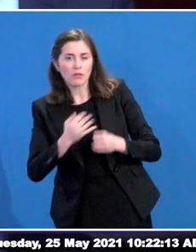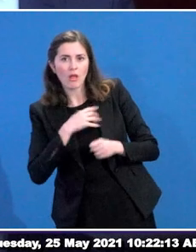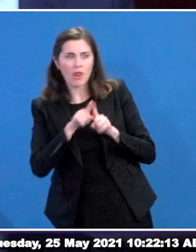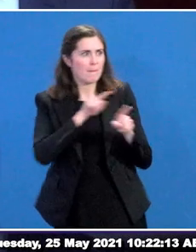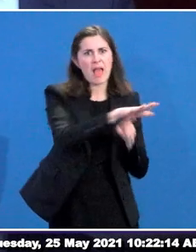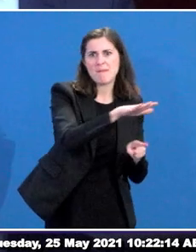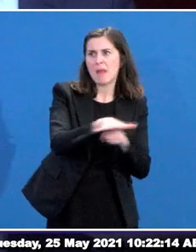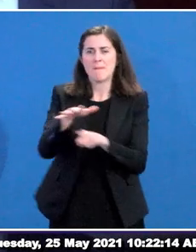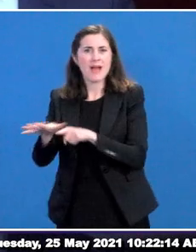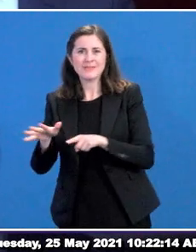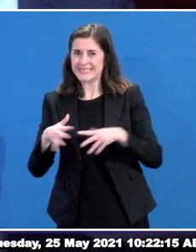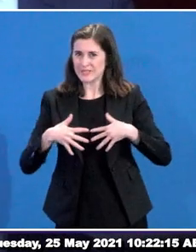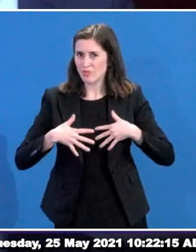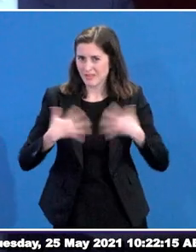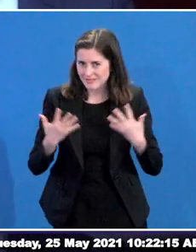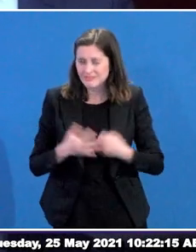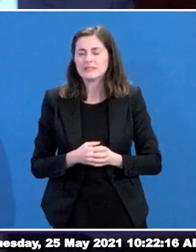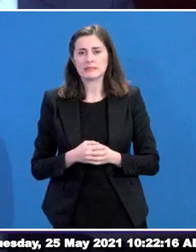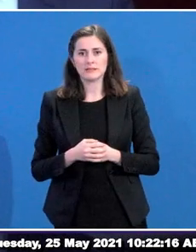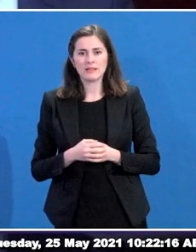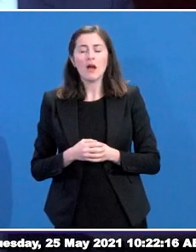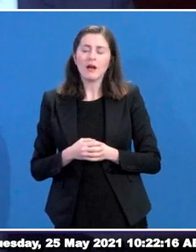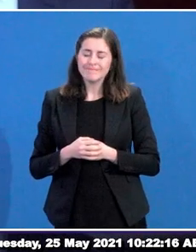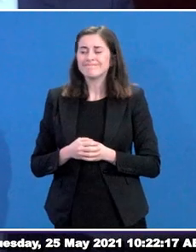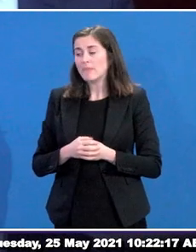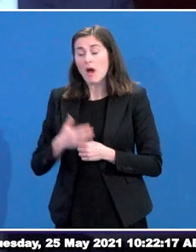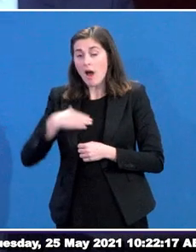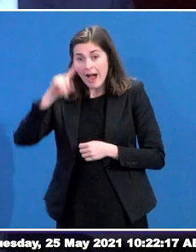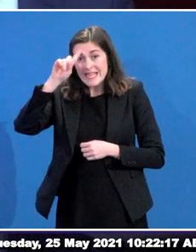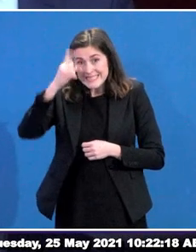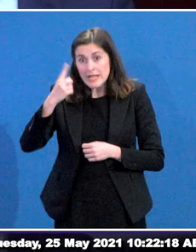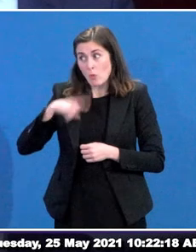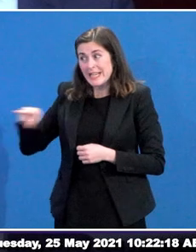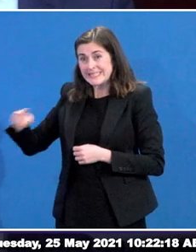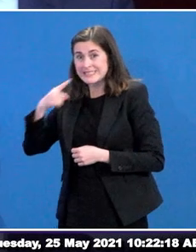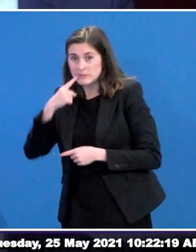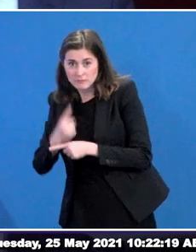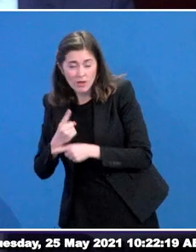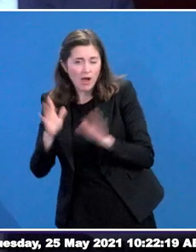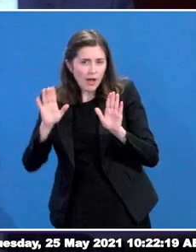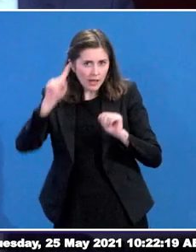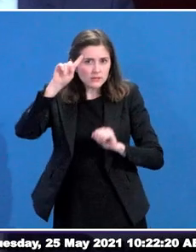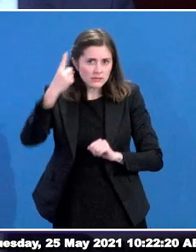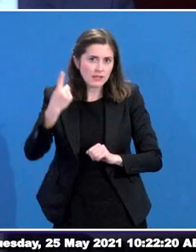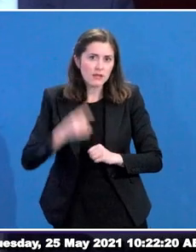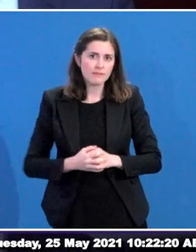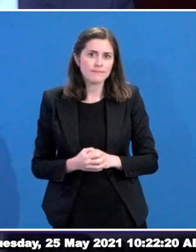Which I deeply understand because, as I think the General Manager has said